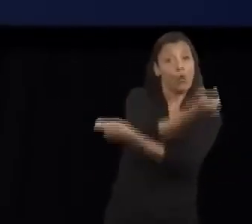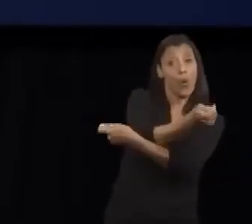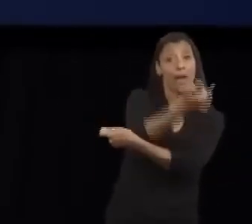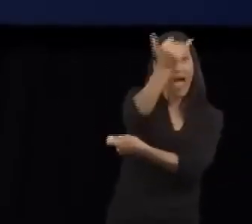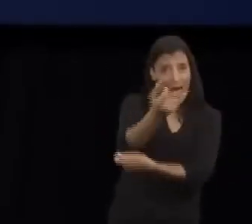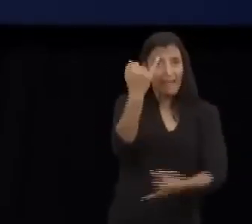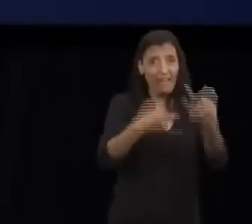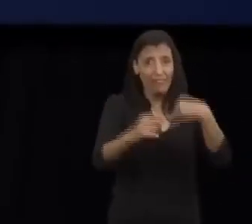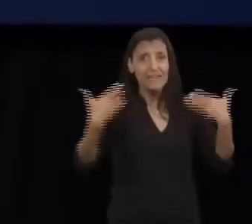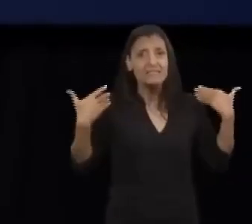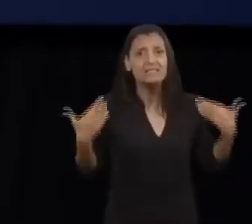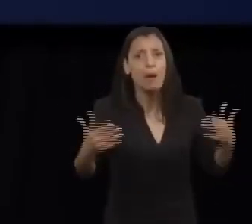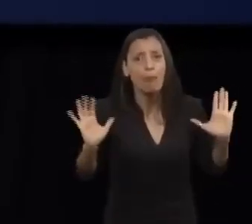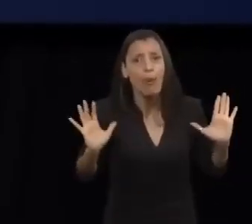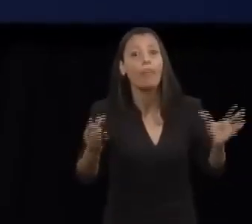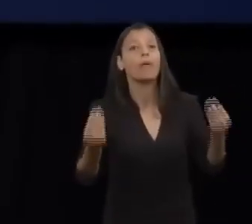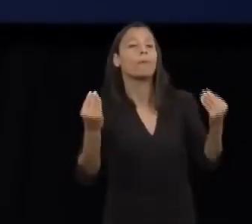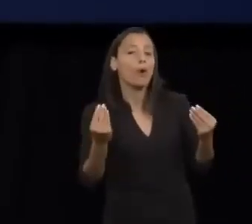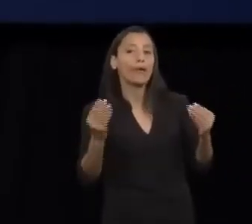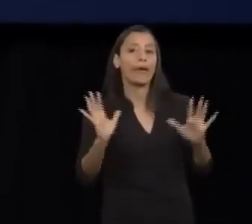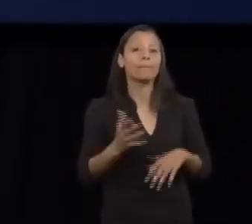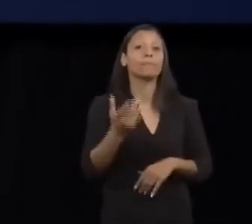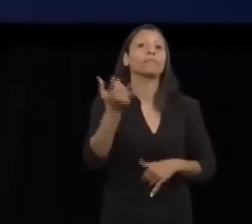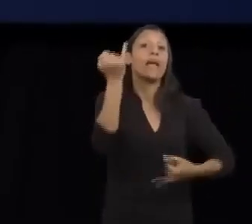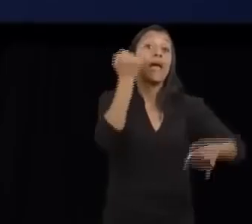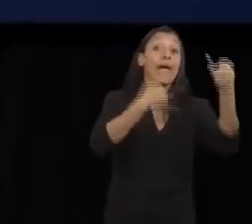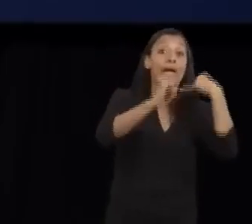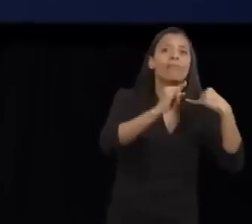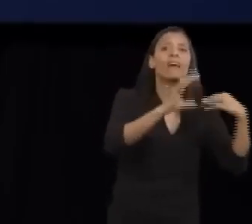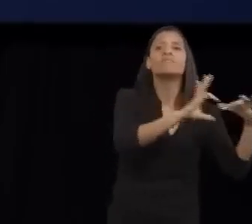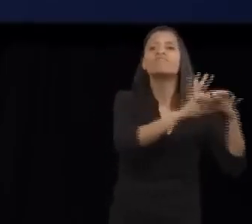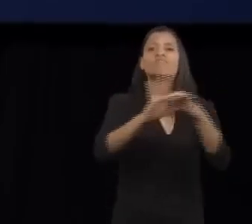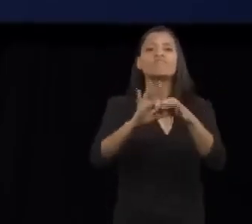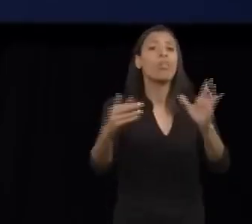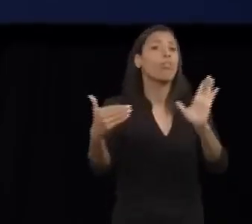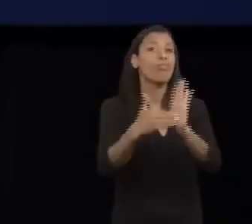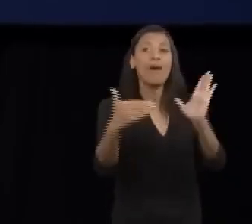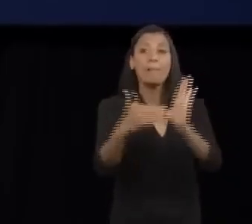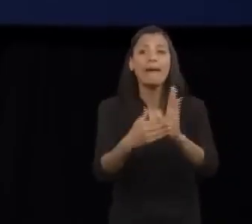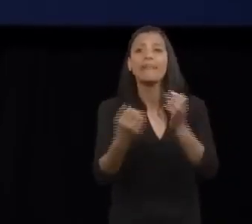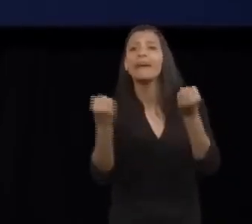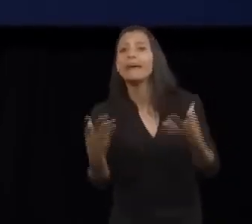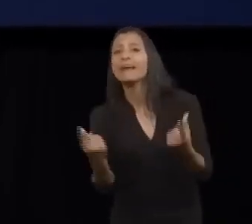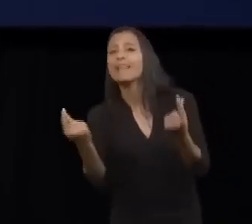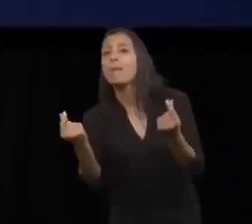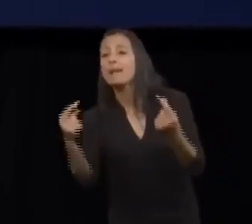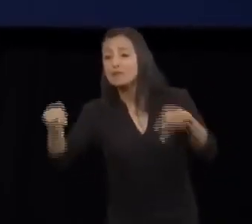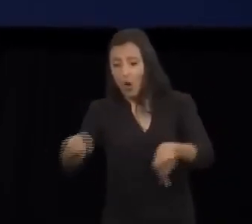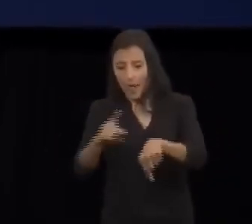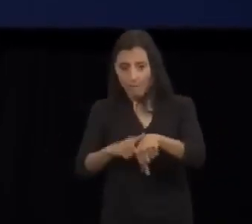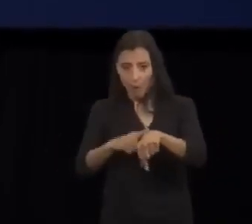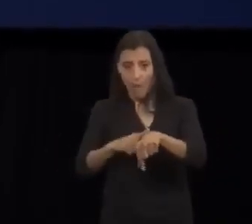Because basically the interest rate has to do with the relationship of the present prices with respect to the future prices.